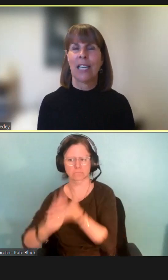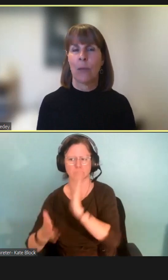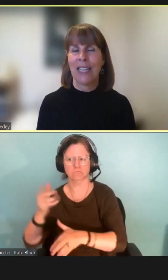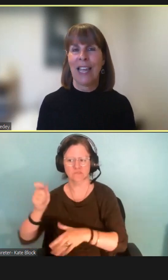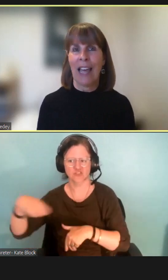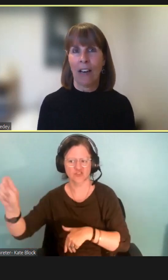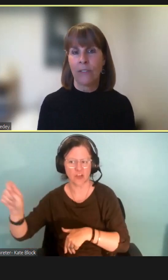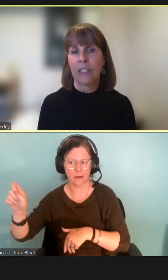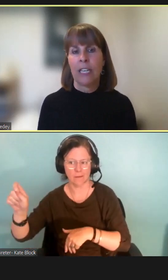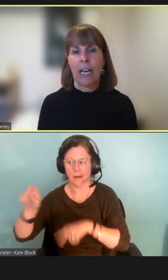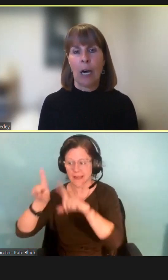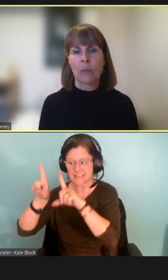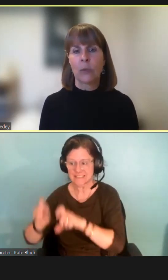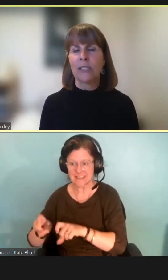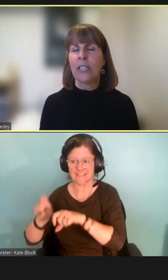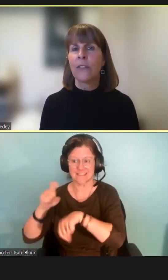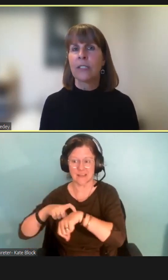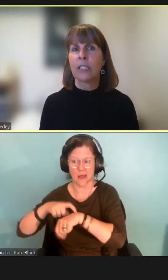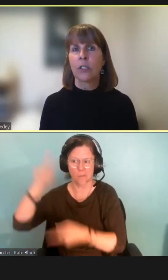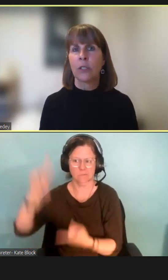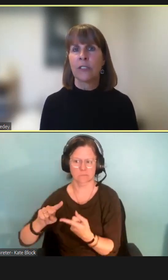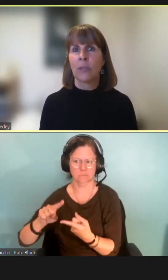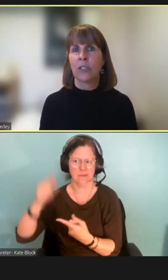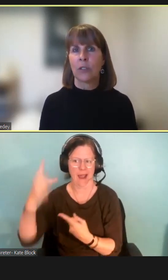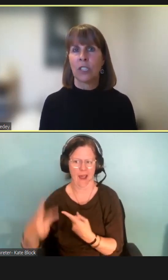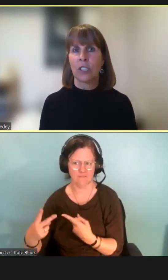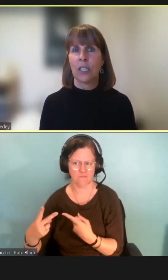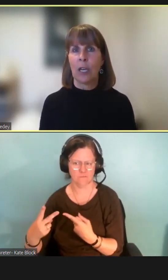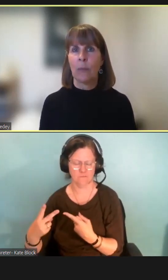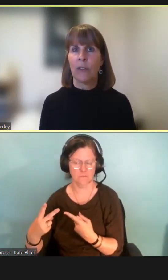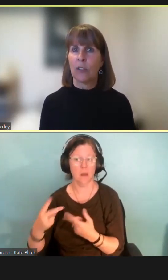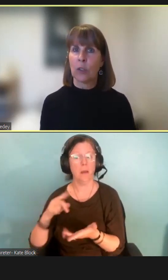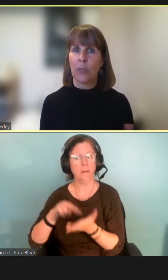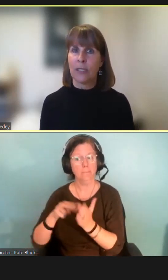in half um so it definitely shortens Administration time if there's a basal